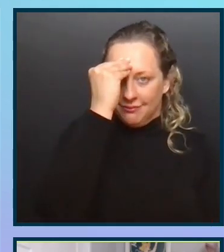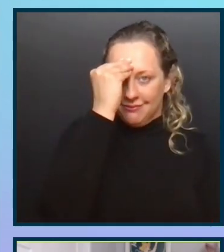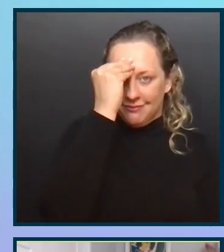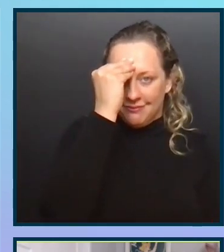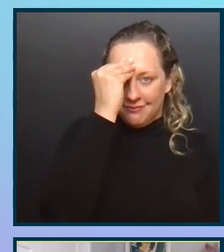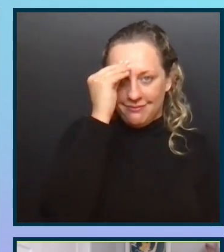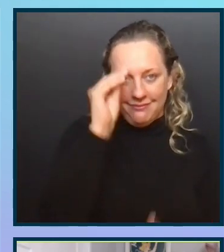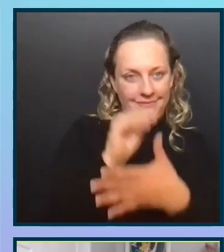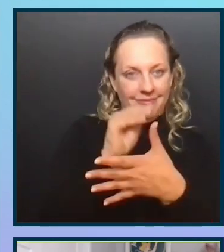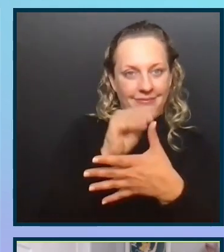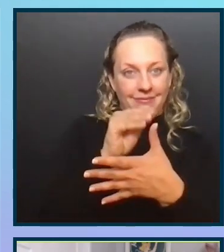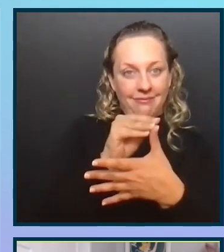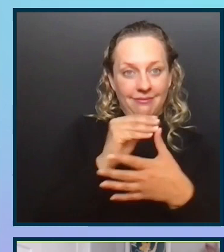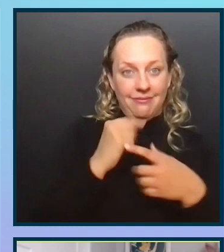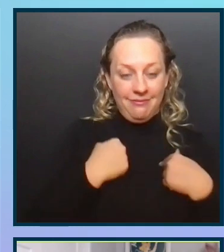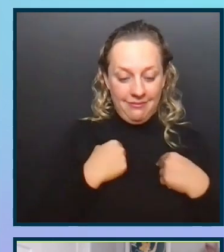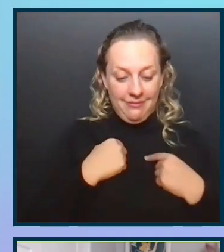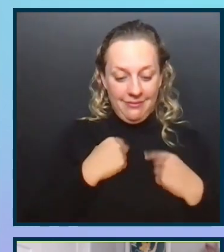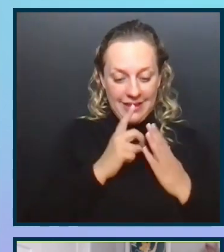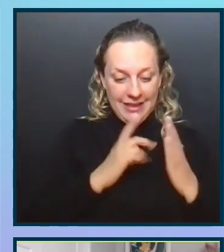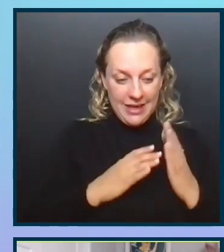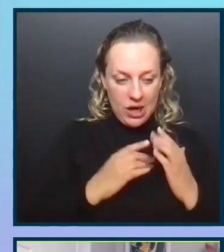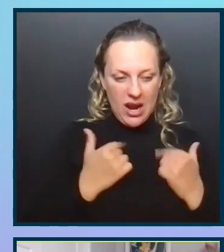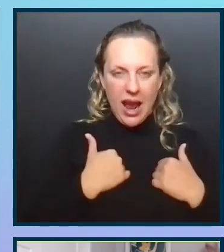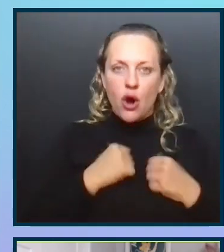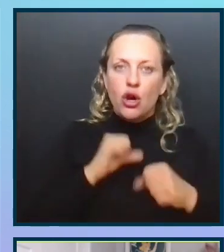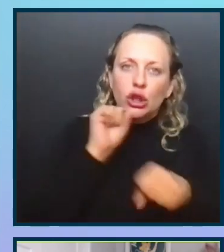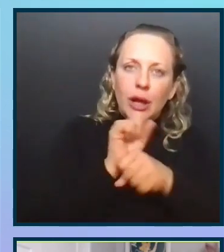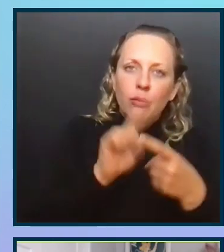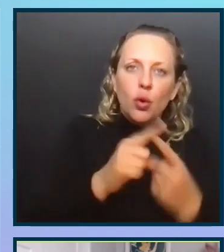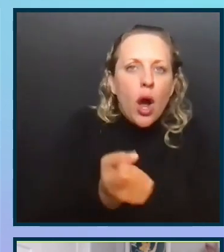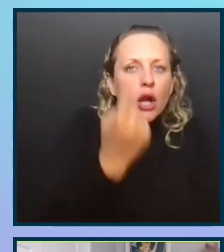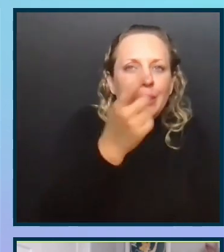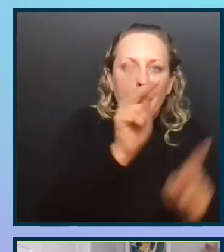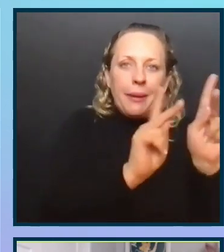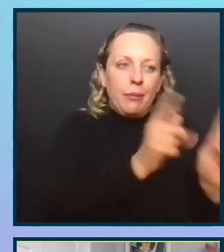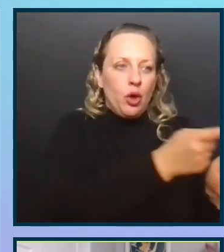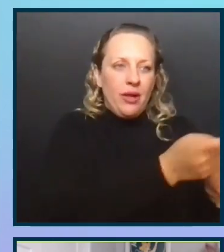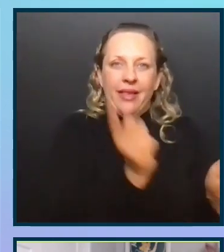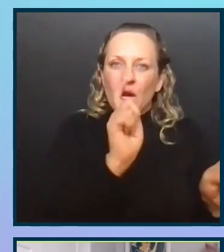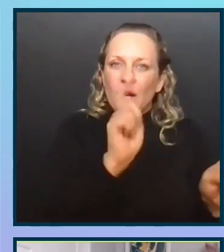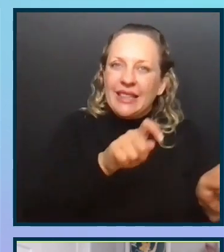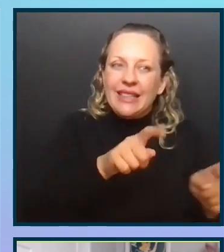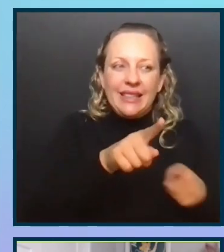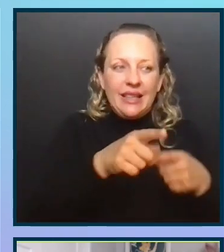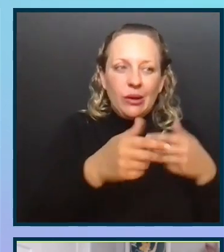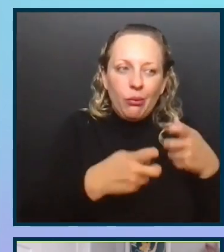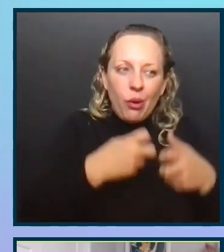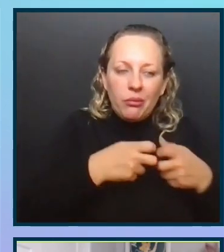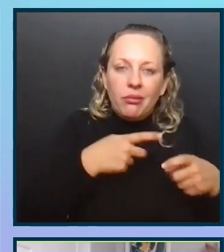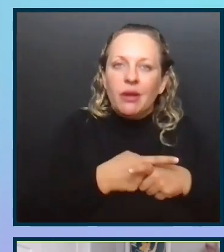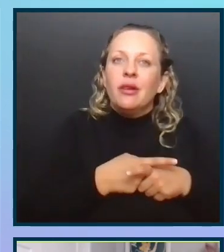As designers, it's our job to understand people, their needs, and their problems.